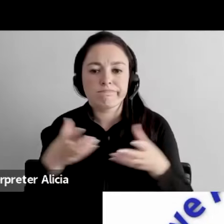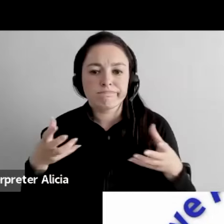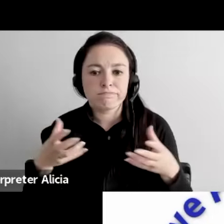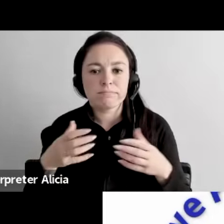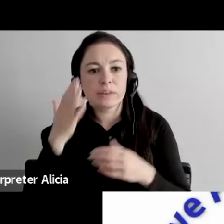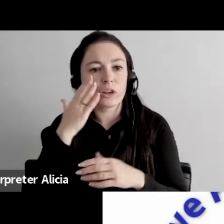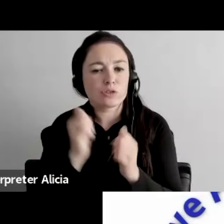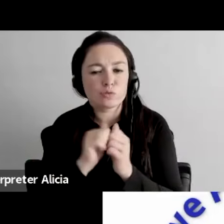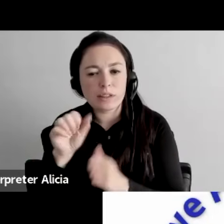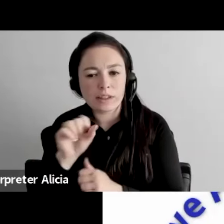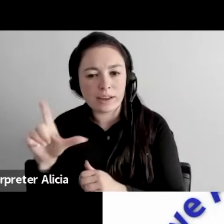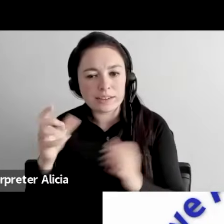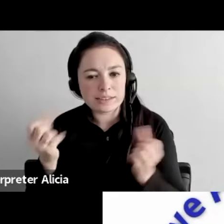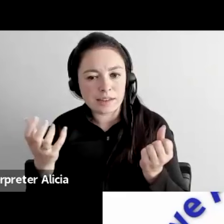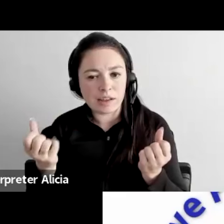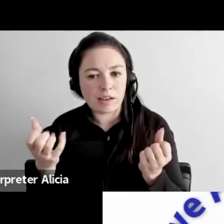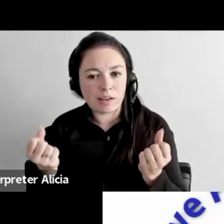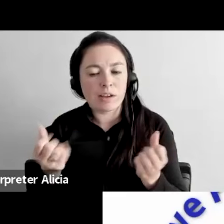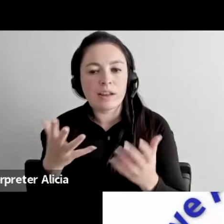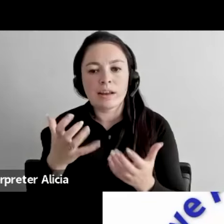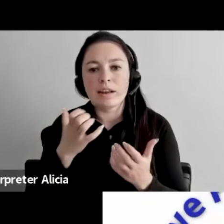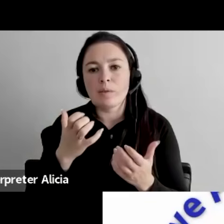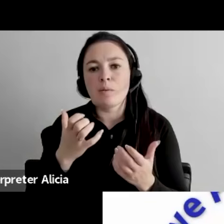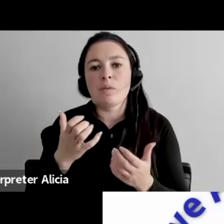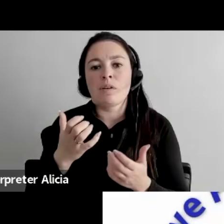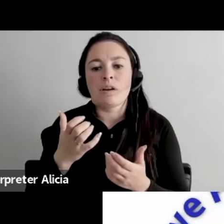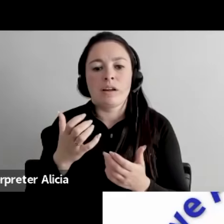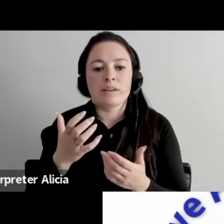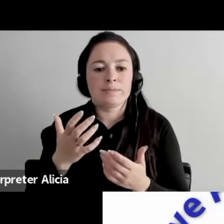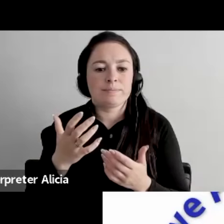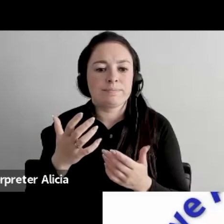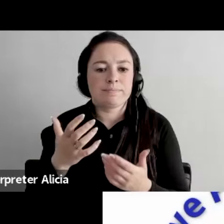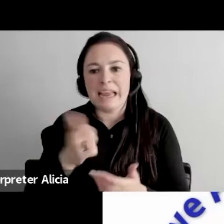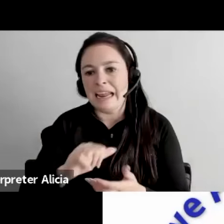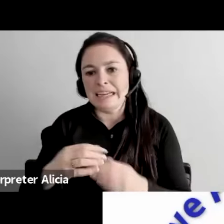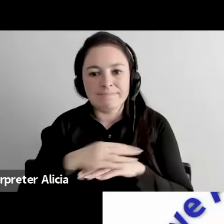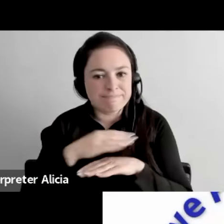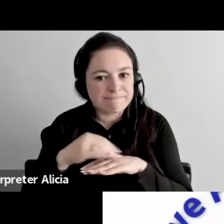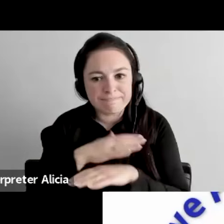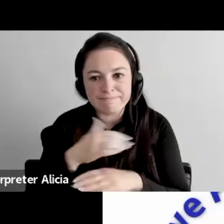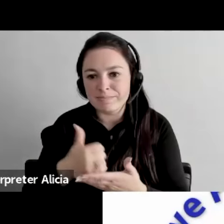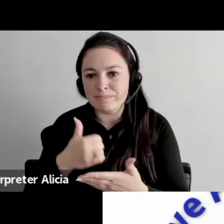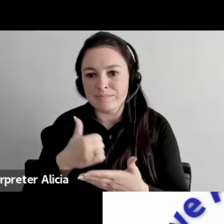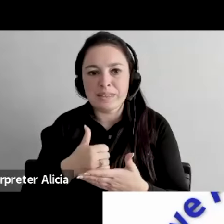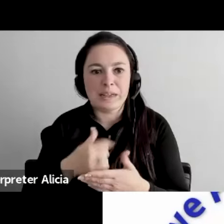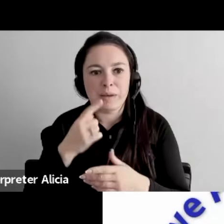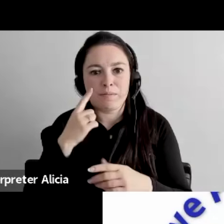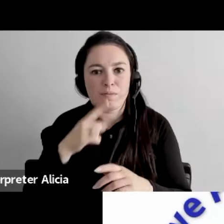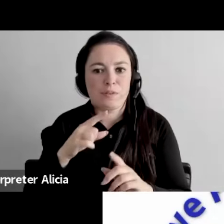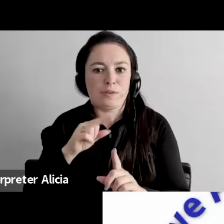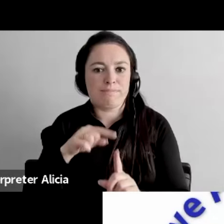appreciate any help or I could across the board with the work that I'm doing. Do you have any suggestions